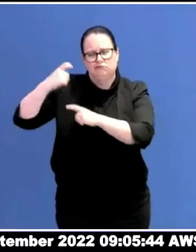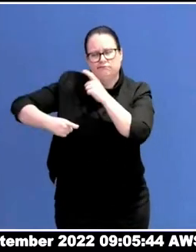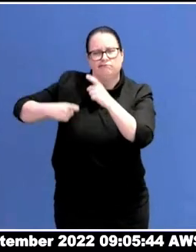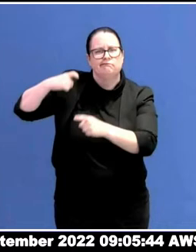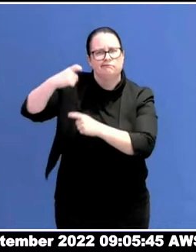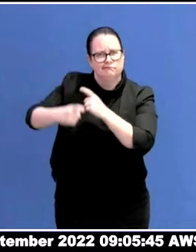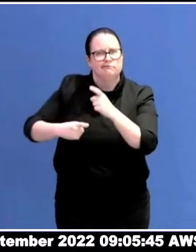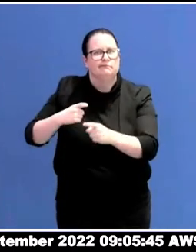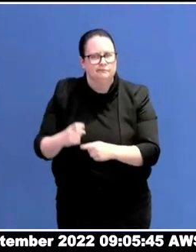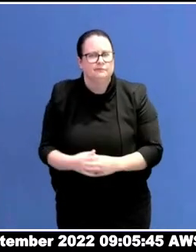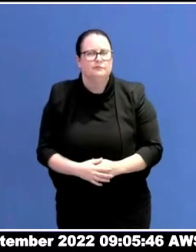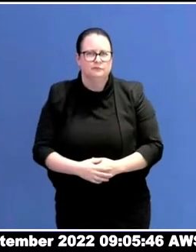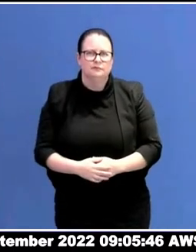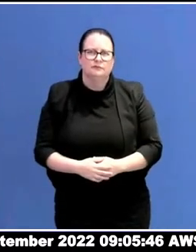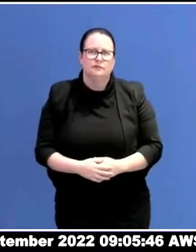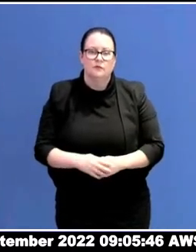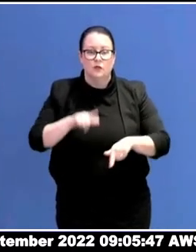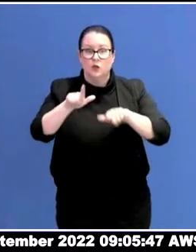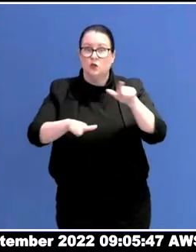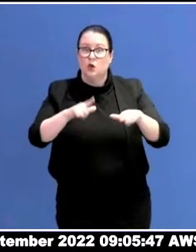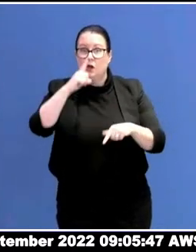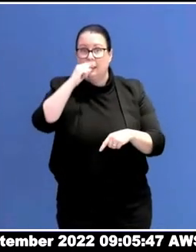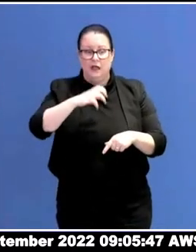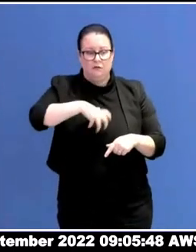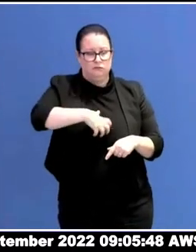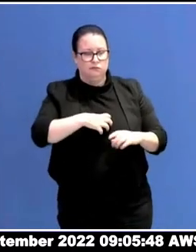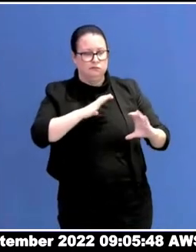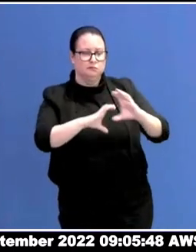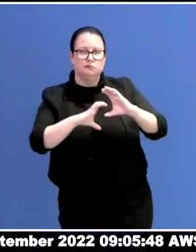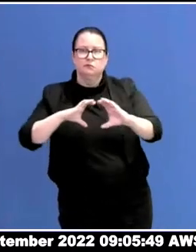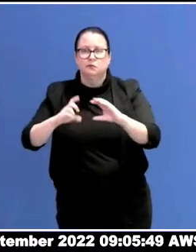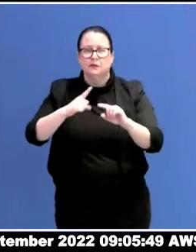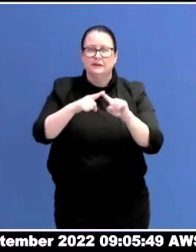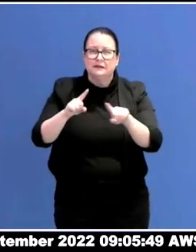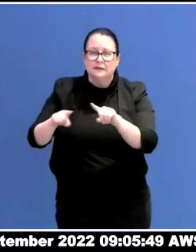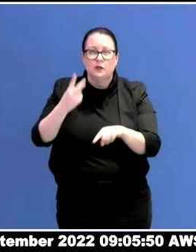She is able to understand and communicate in excess of 20 First Nations sign languages,